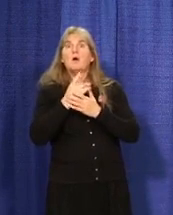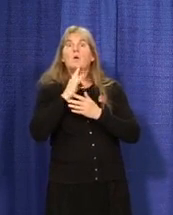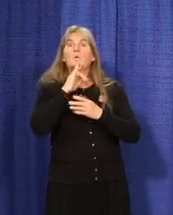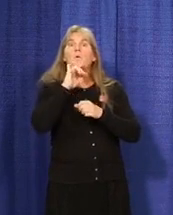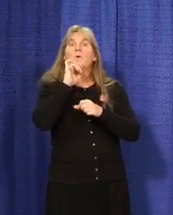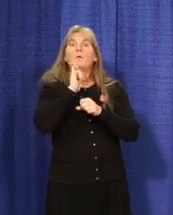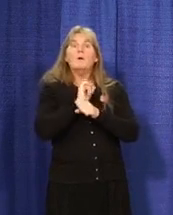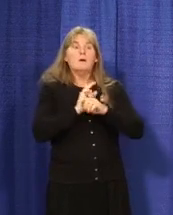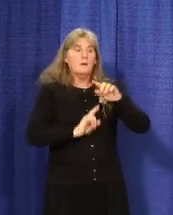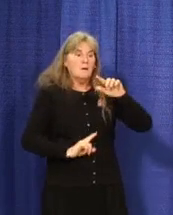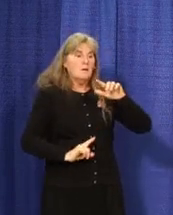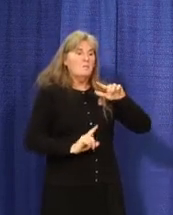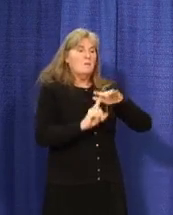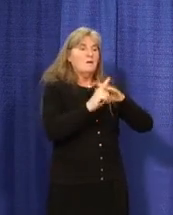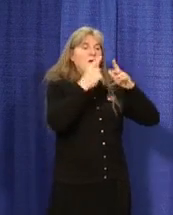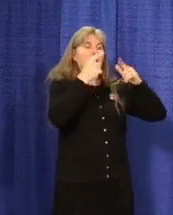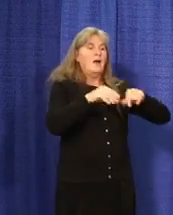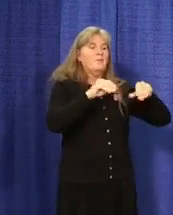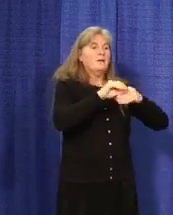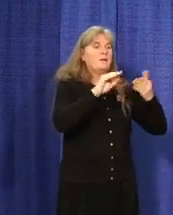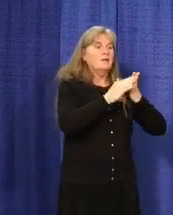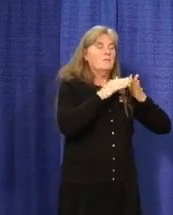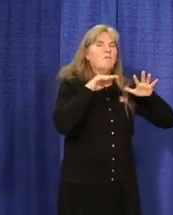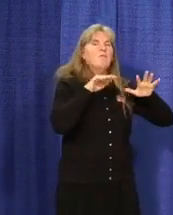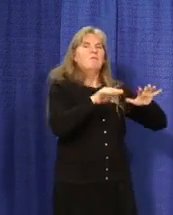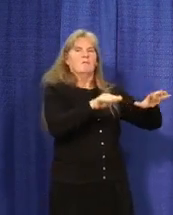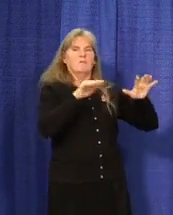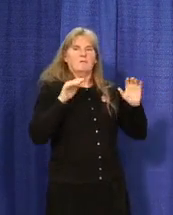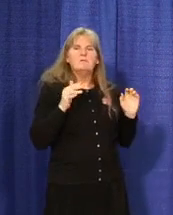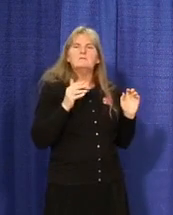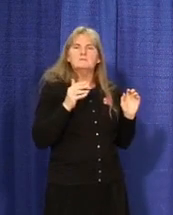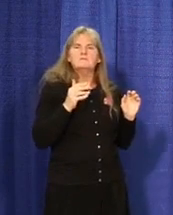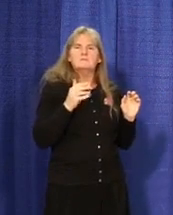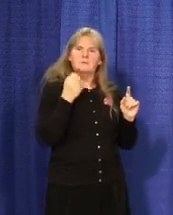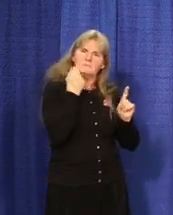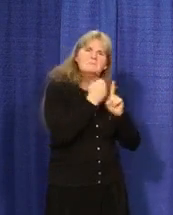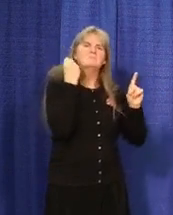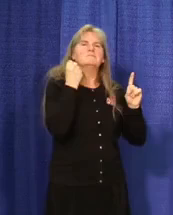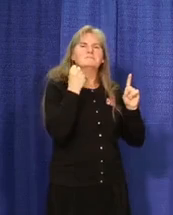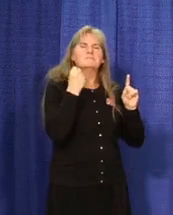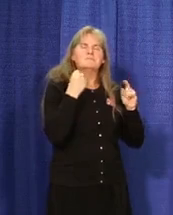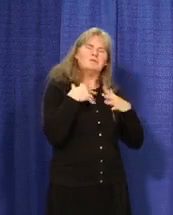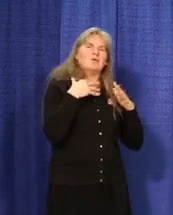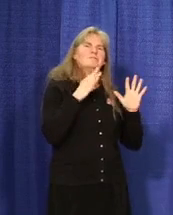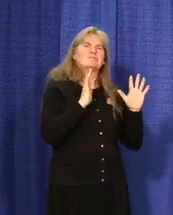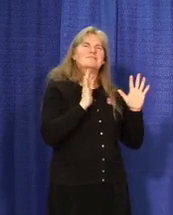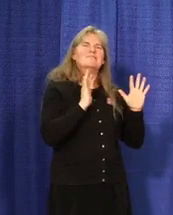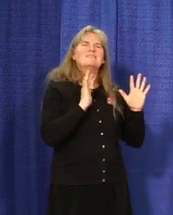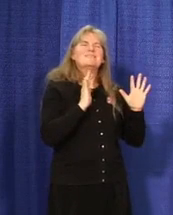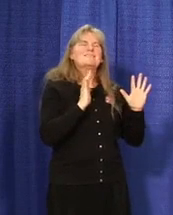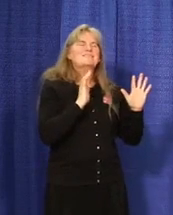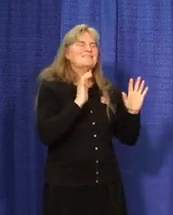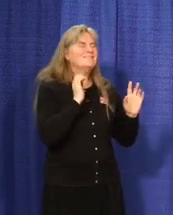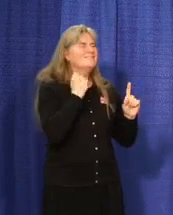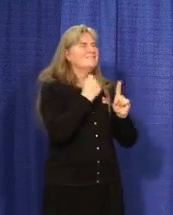It is a shock, no doubt about it. It is a stressful time, but it's